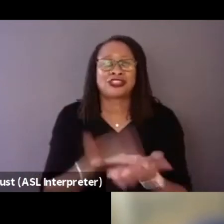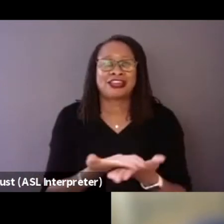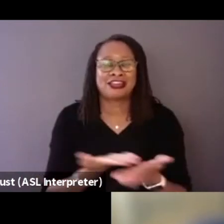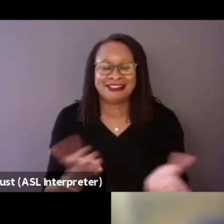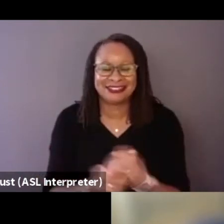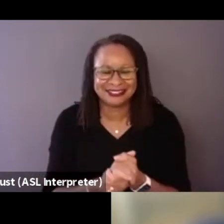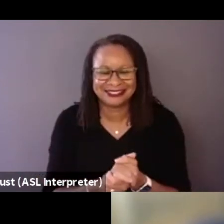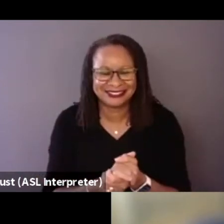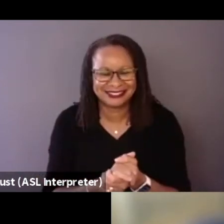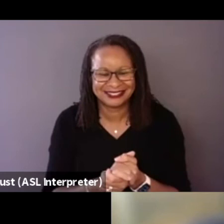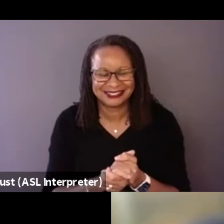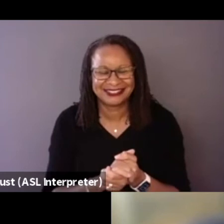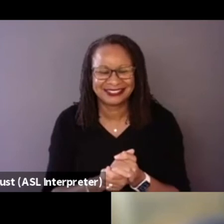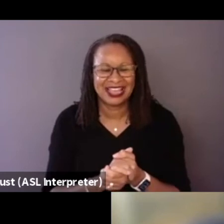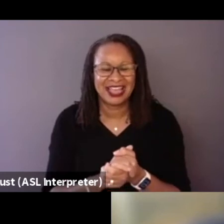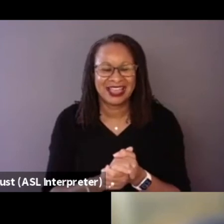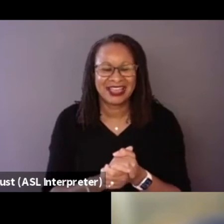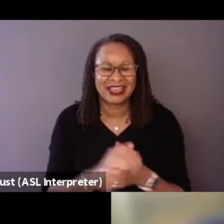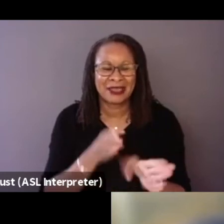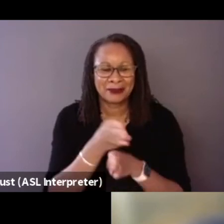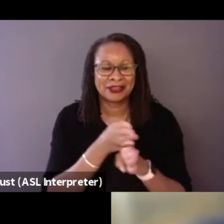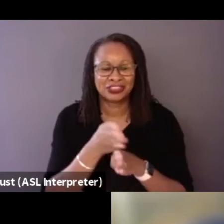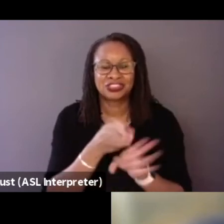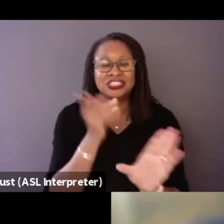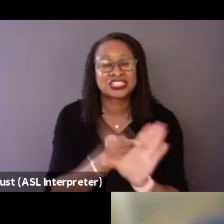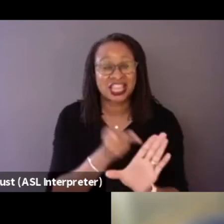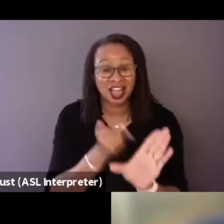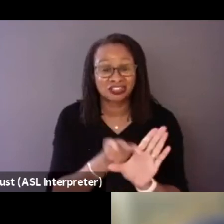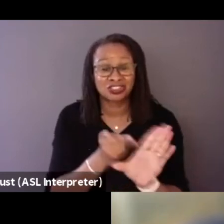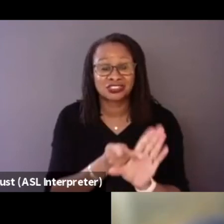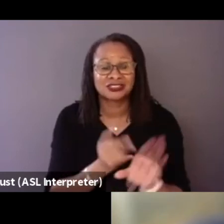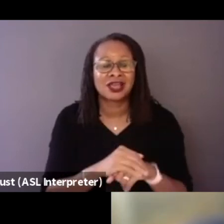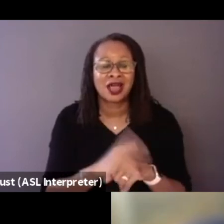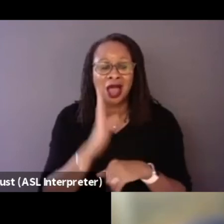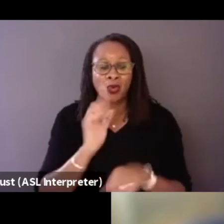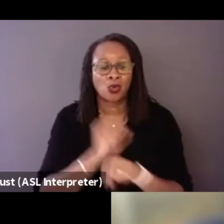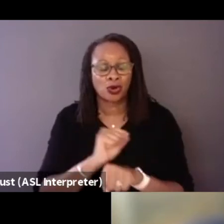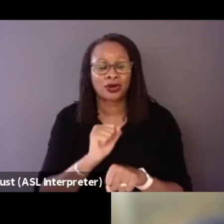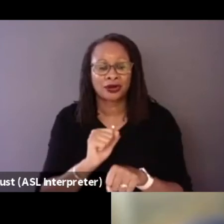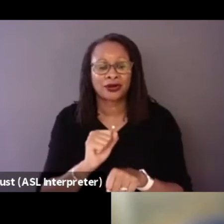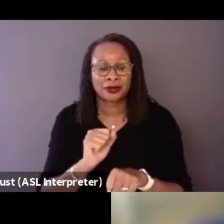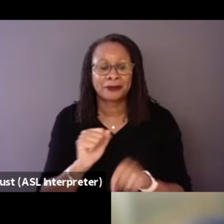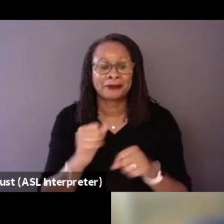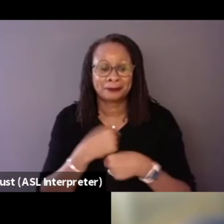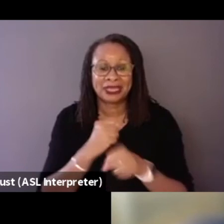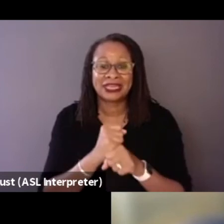But yeah, I am majoring in psychology and I am working on making Education a major at Berkeley right now.